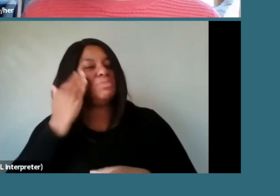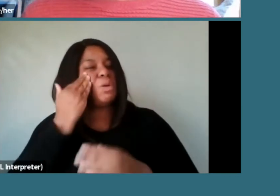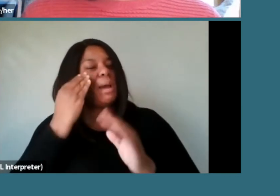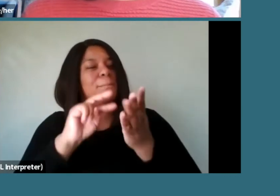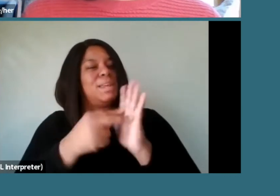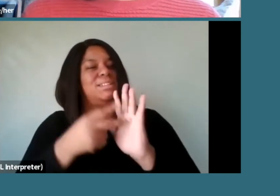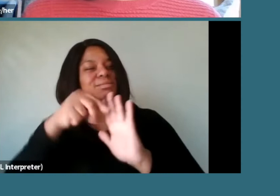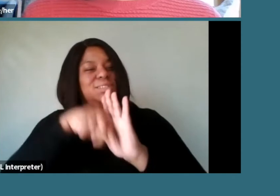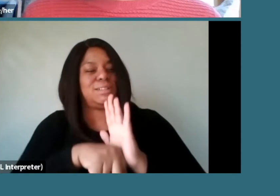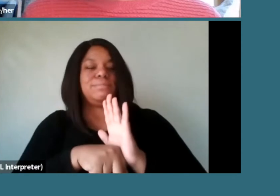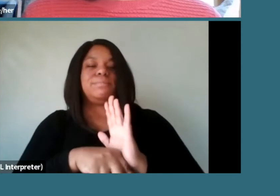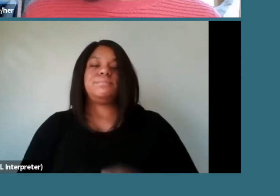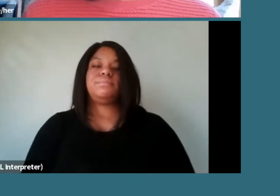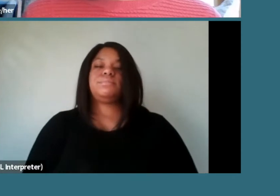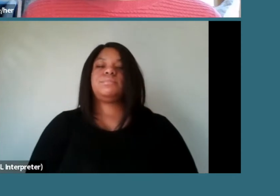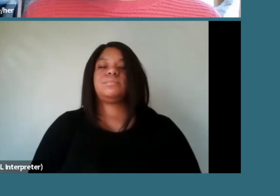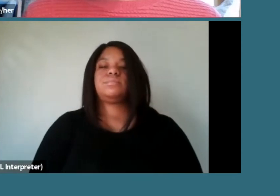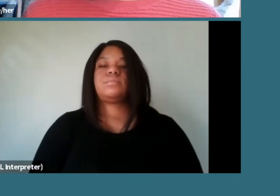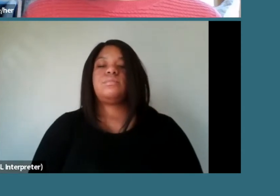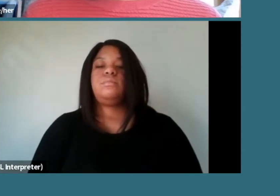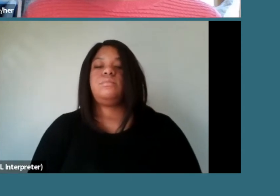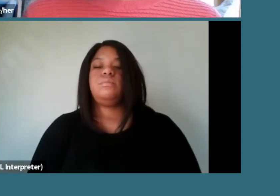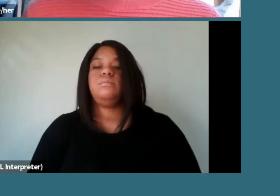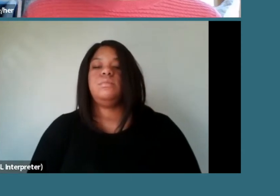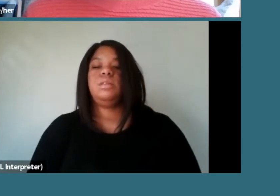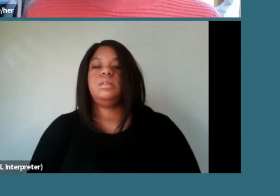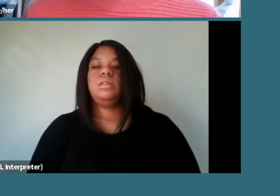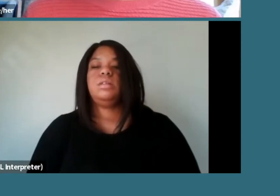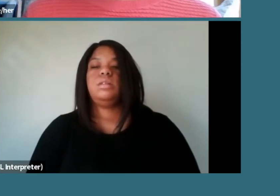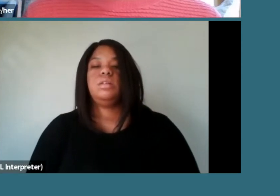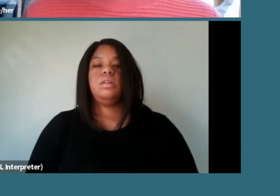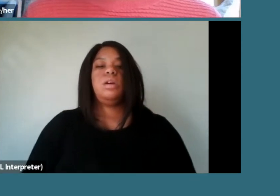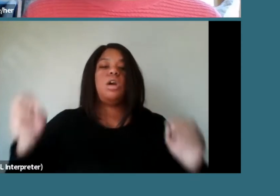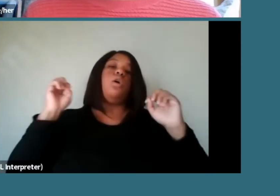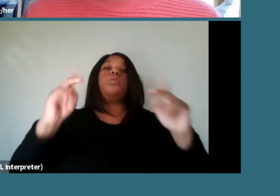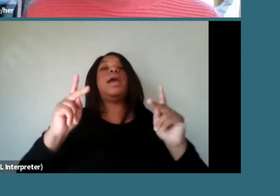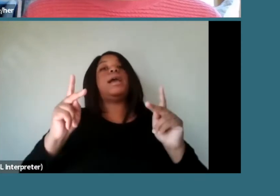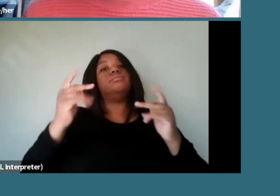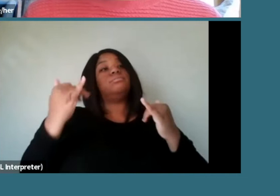All right, so we are actually at the portion of this where we wanted to do something a little bit more